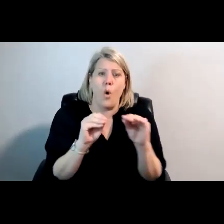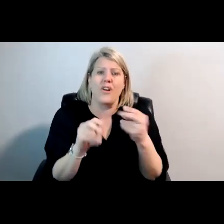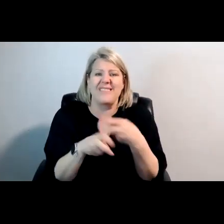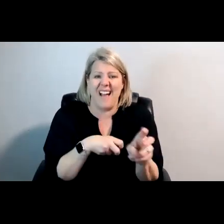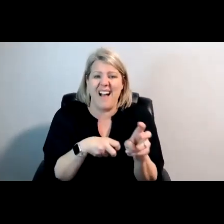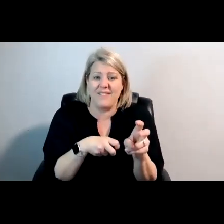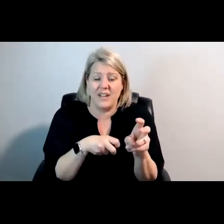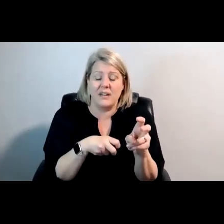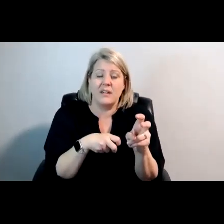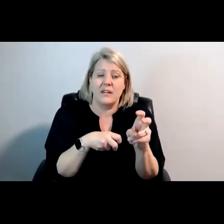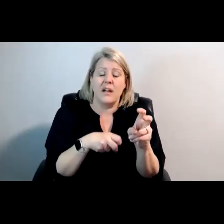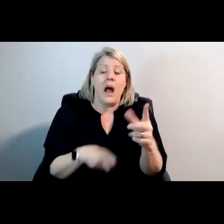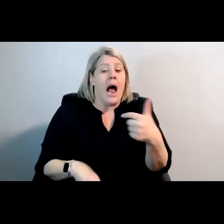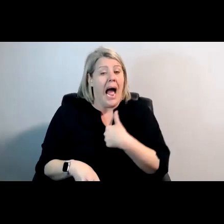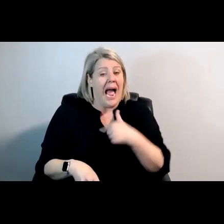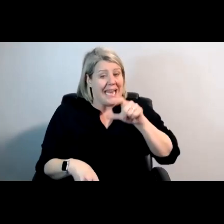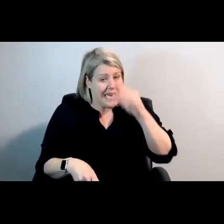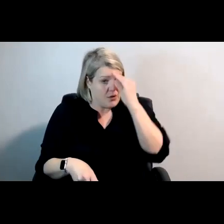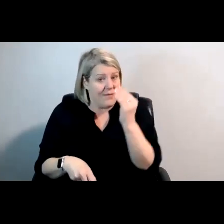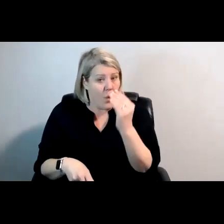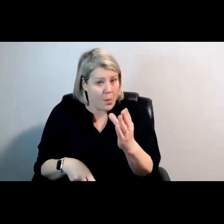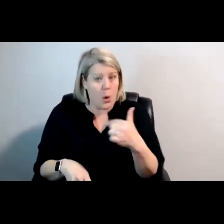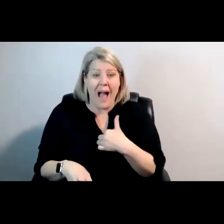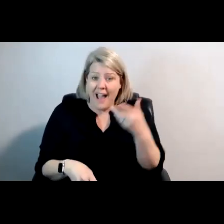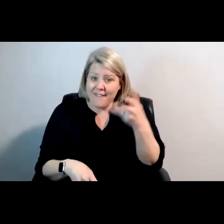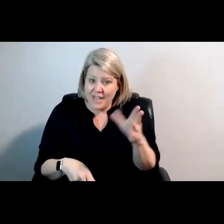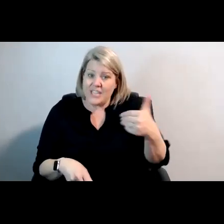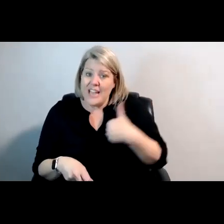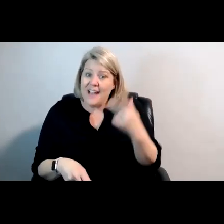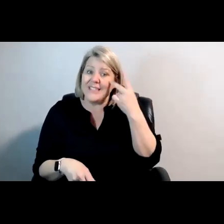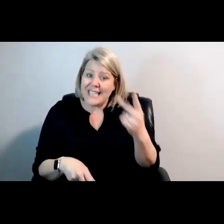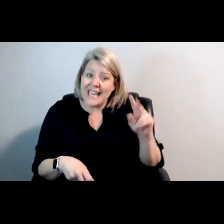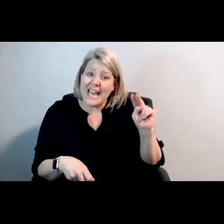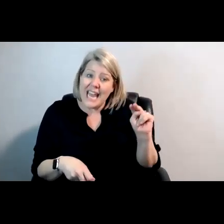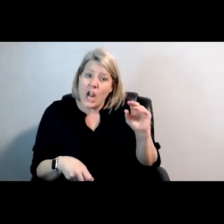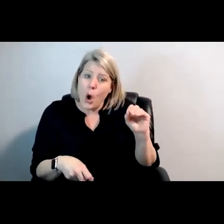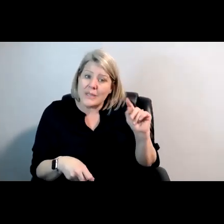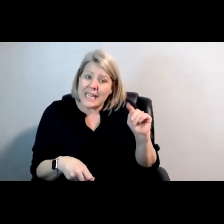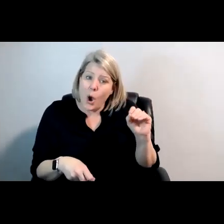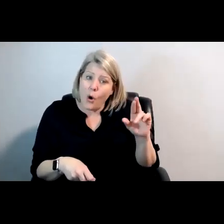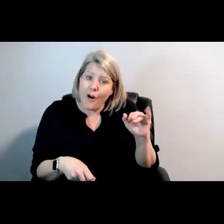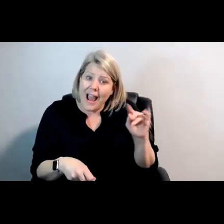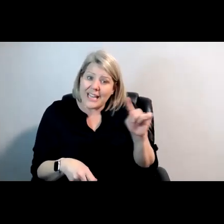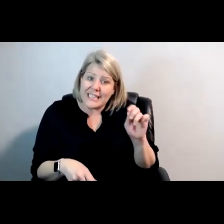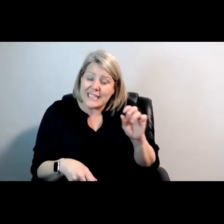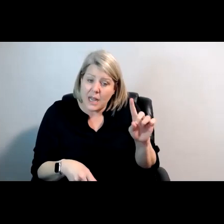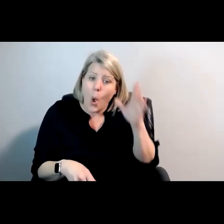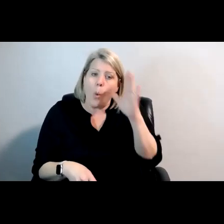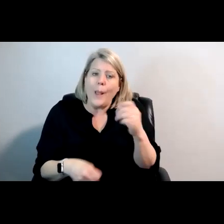I have to tell you I've seen notarization smooth the way for the actual use of supportive decision-making,